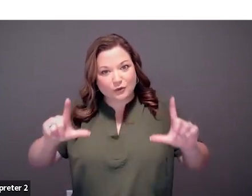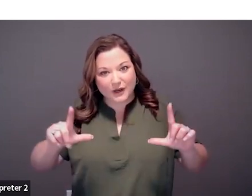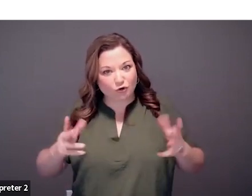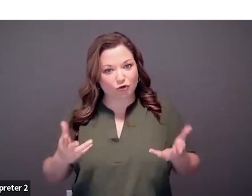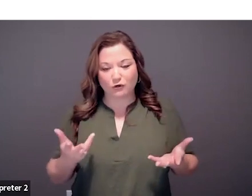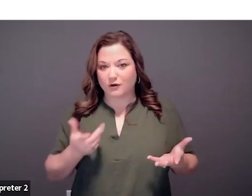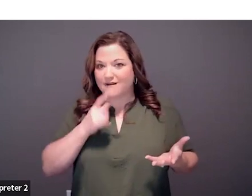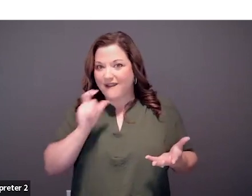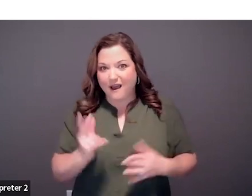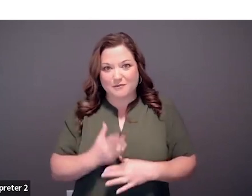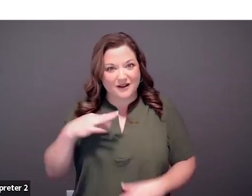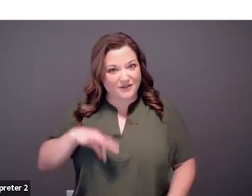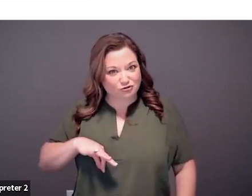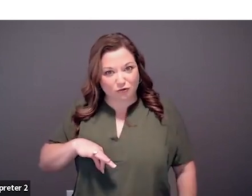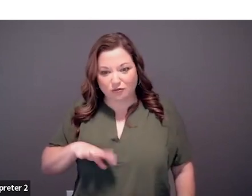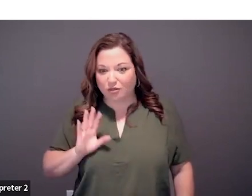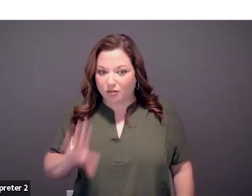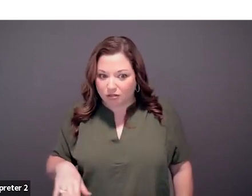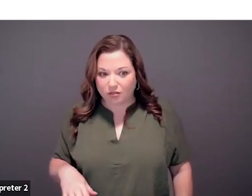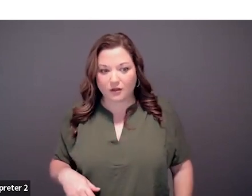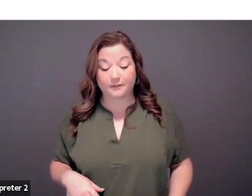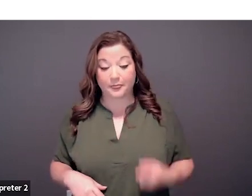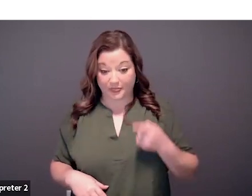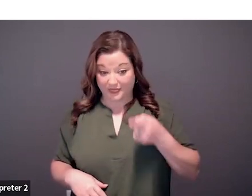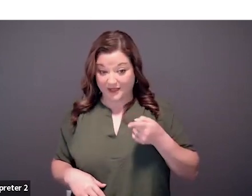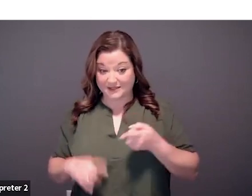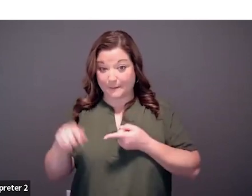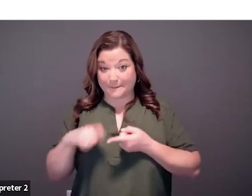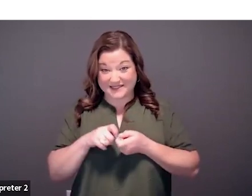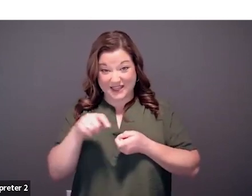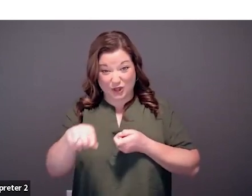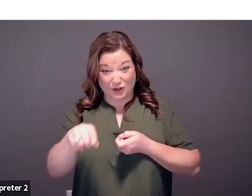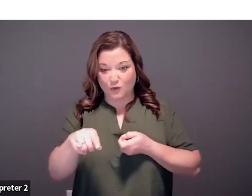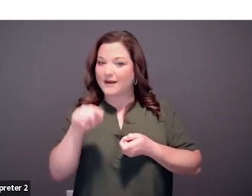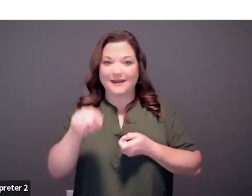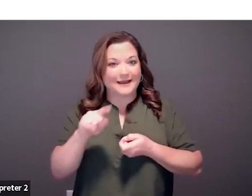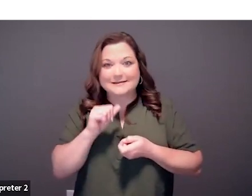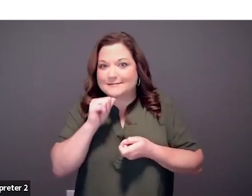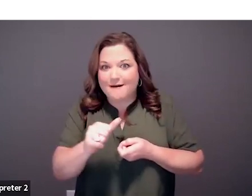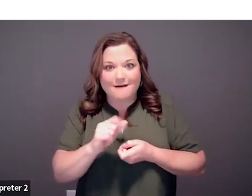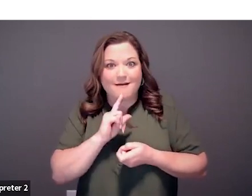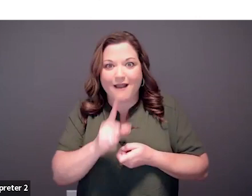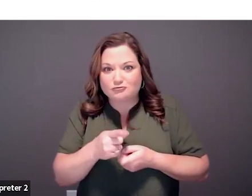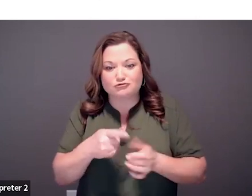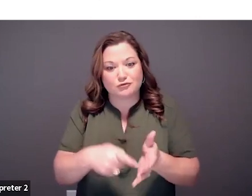Additionally, in this particular form field, that's not actually the required formatting for the phone number.